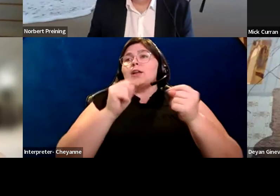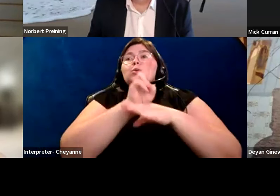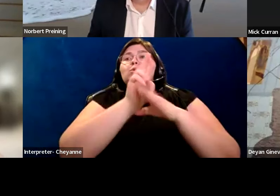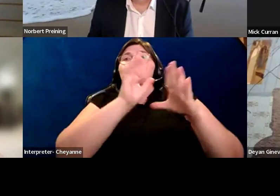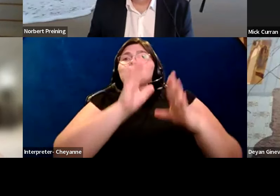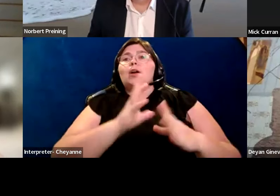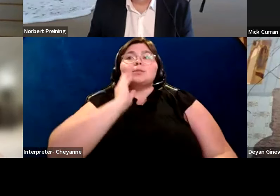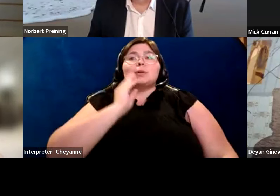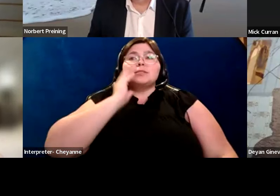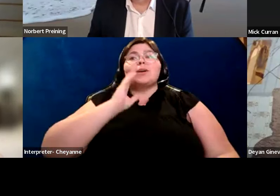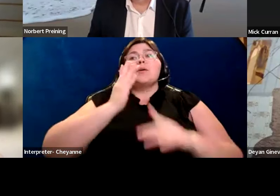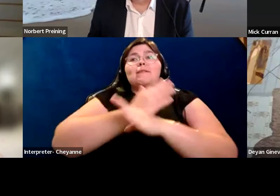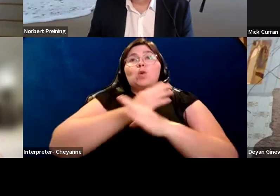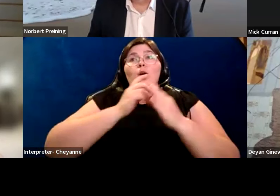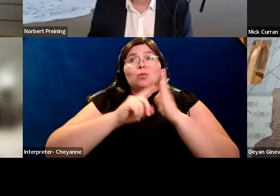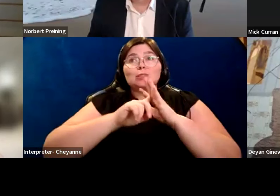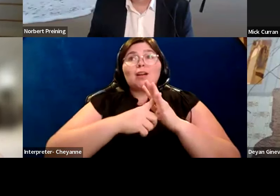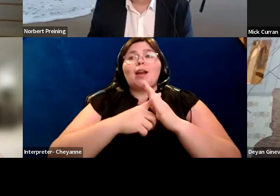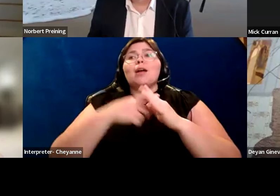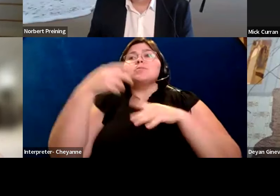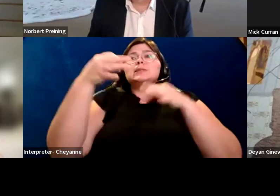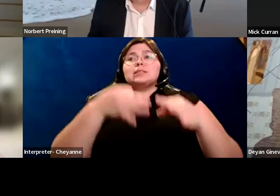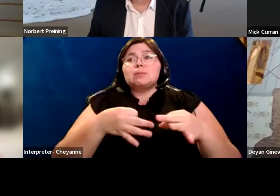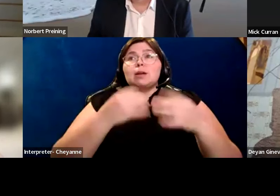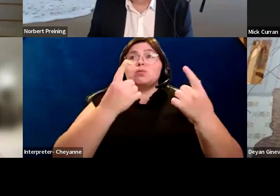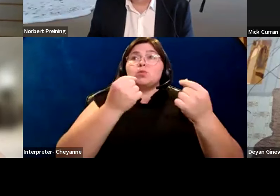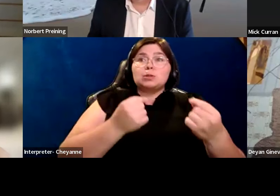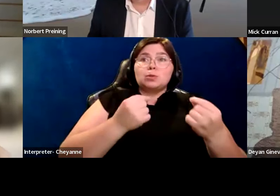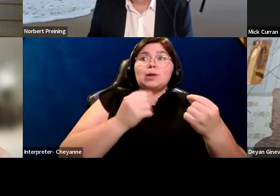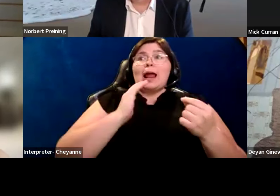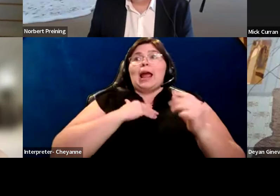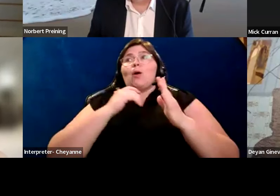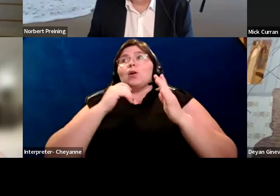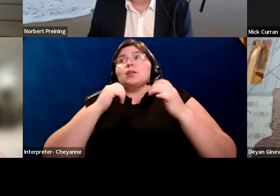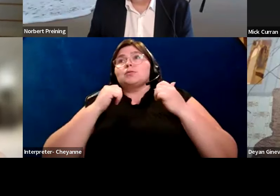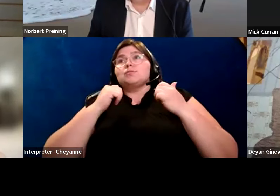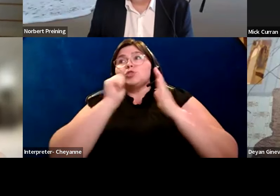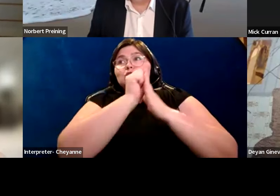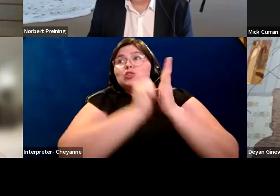about how the session is going to go and our agenda and some of the accessibility accommodations.